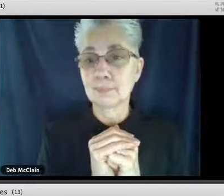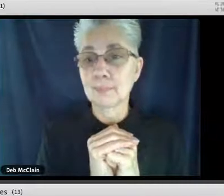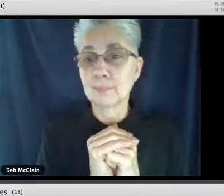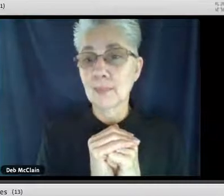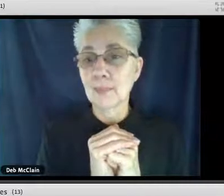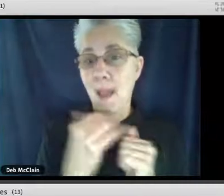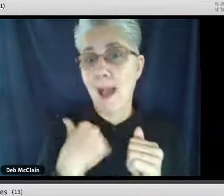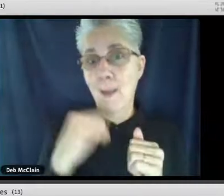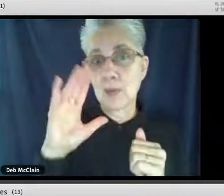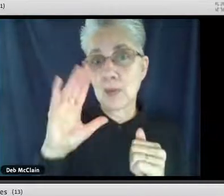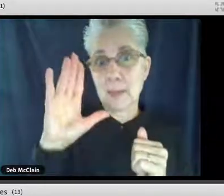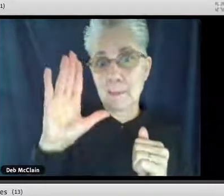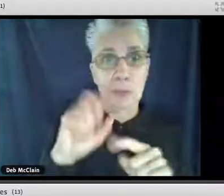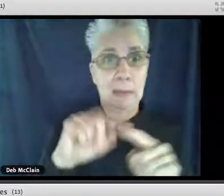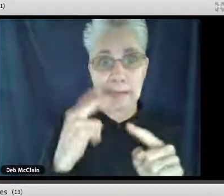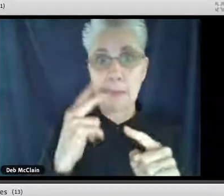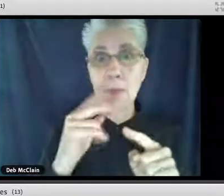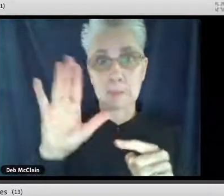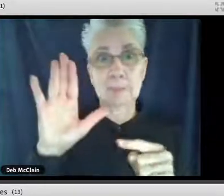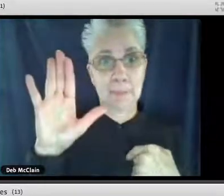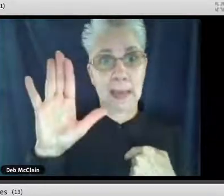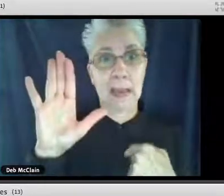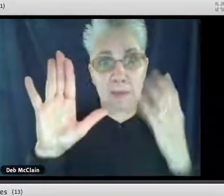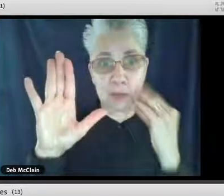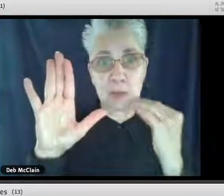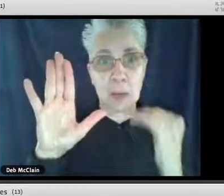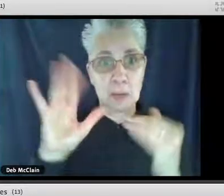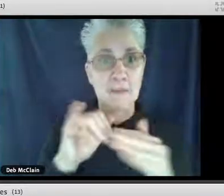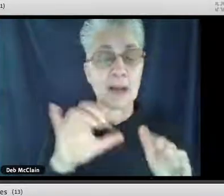I'm raising my hand. You can't see me, but I'm raising my hand. I have done that many times,